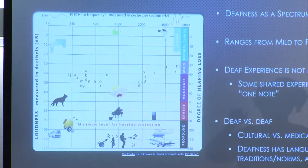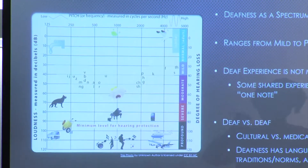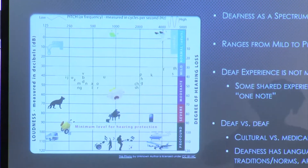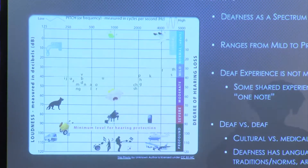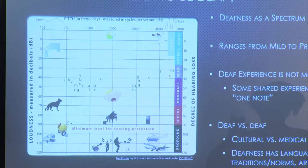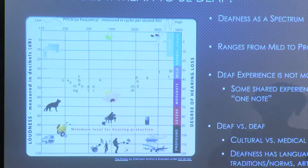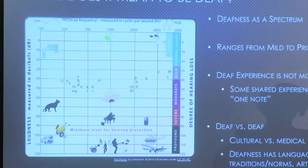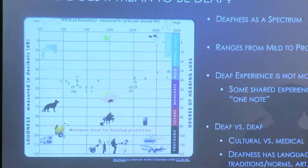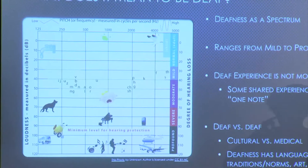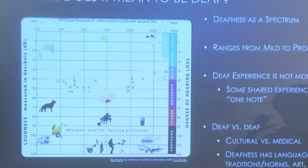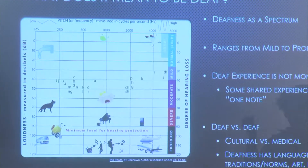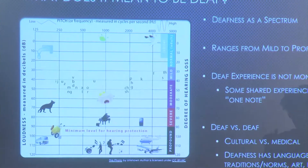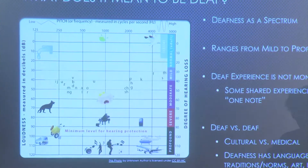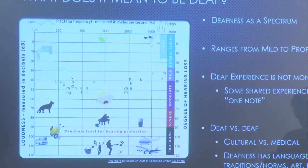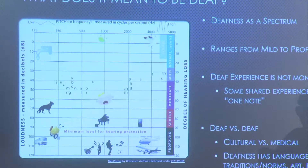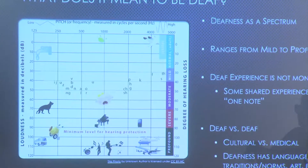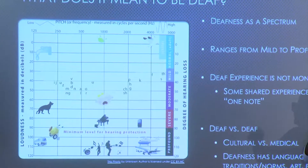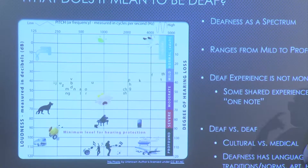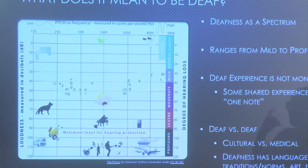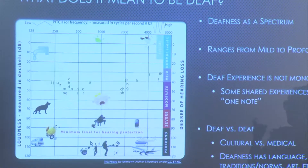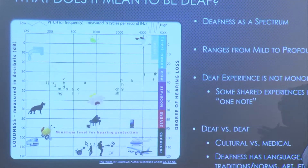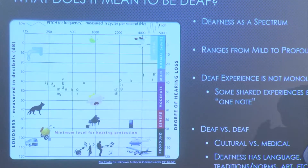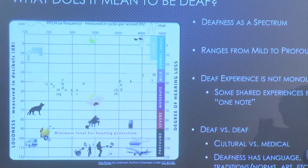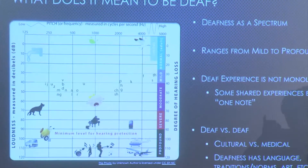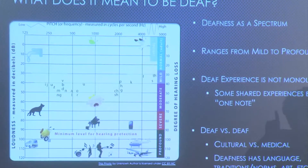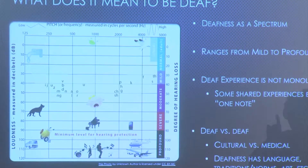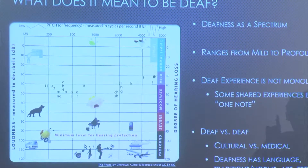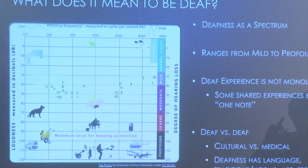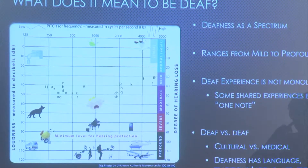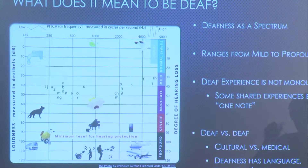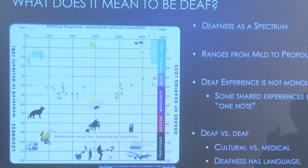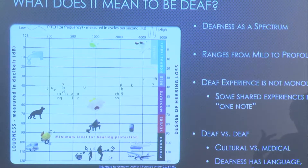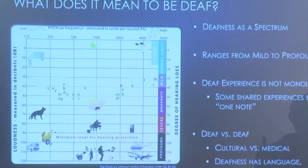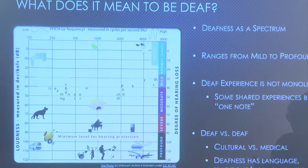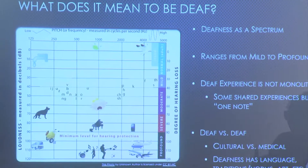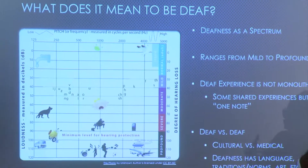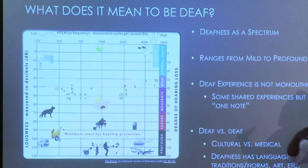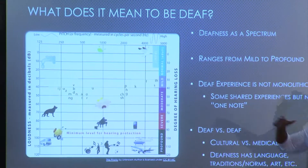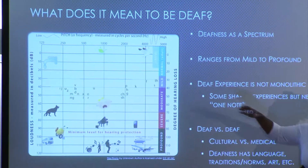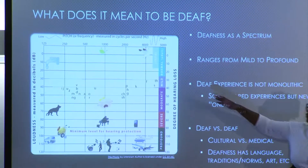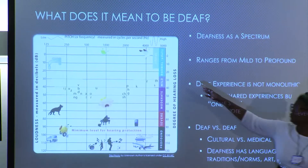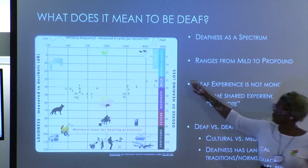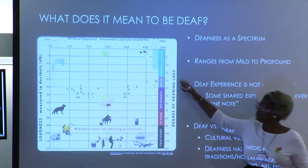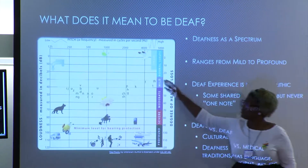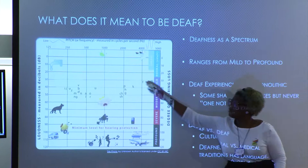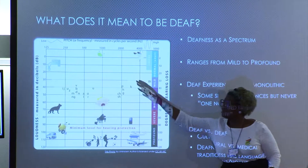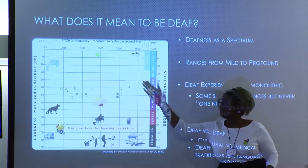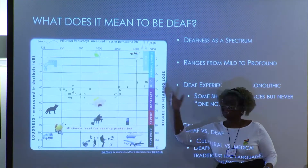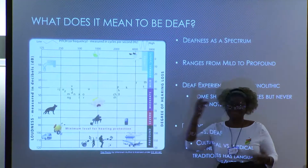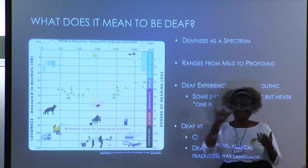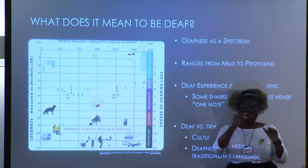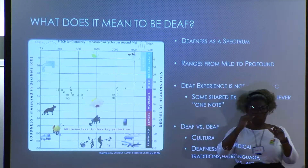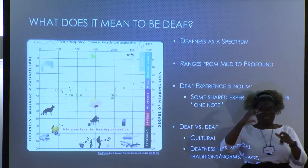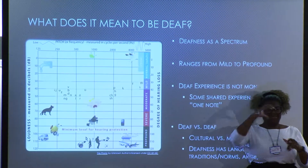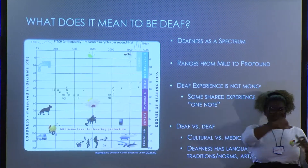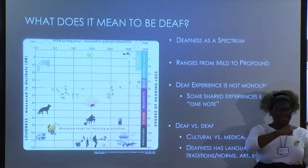This image right here is an audiogram, and it measures hearing loss. So a person with mild hearing loss